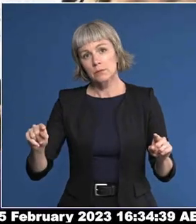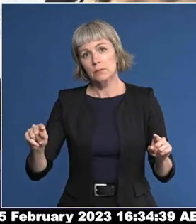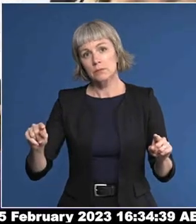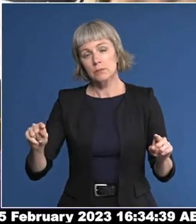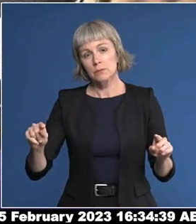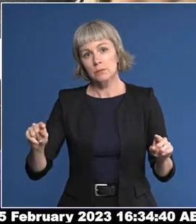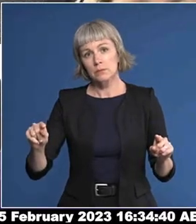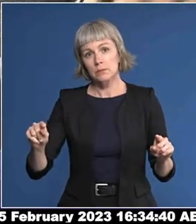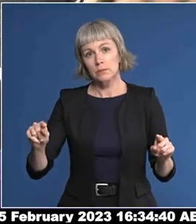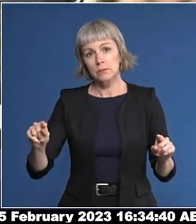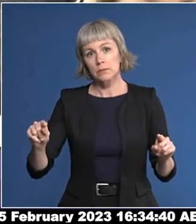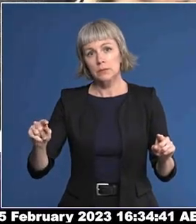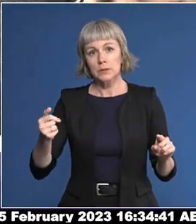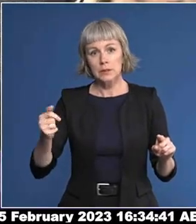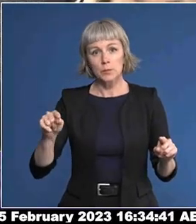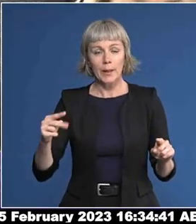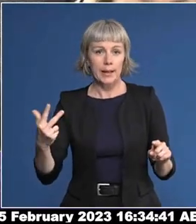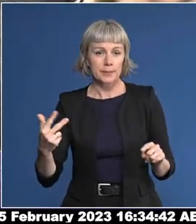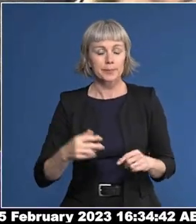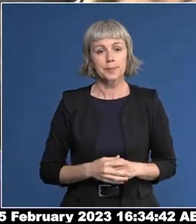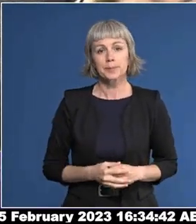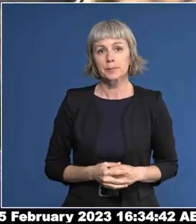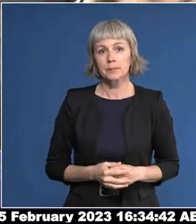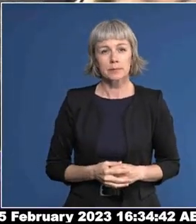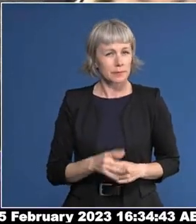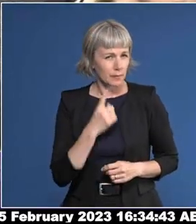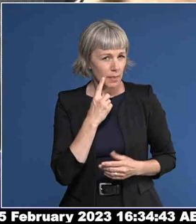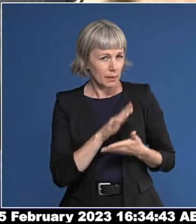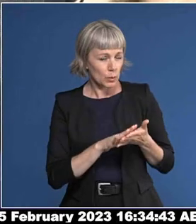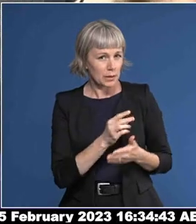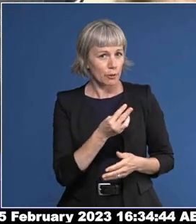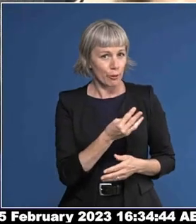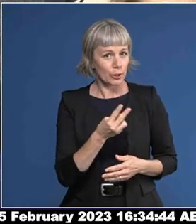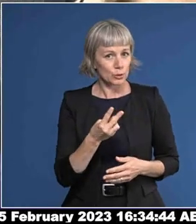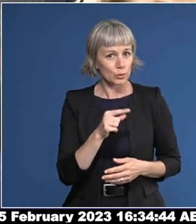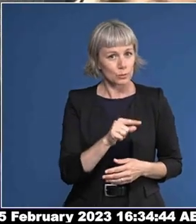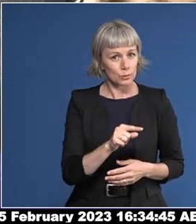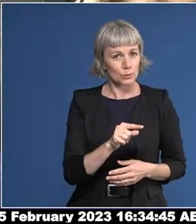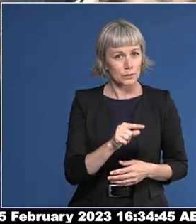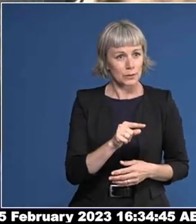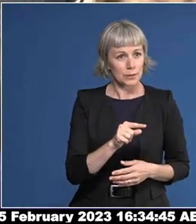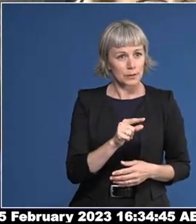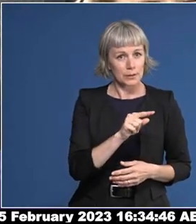I think you mean 32-6.1 to .8? Yes.